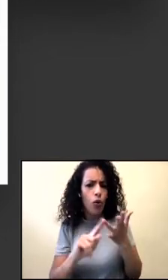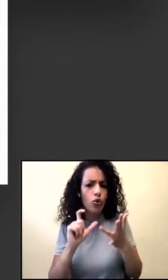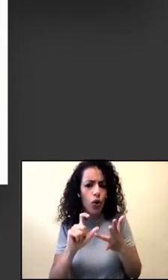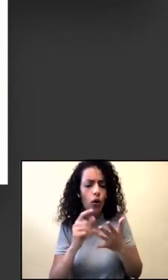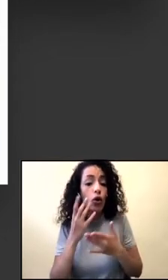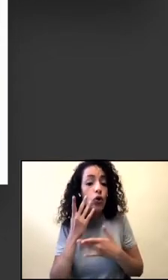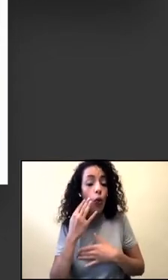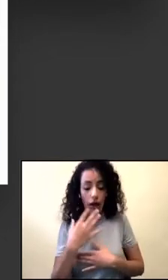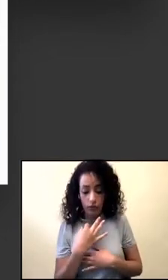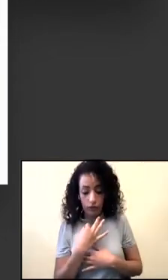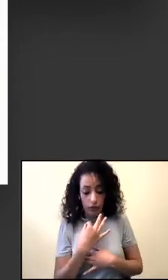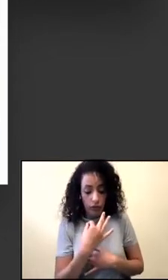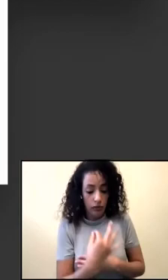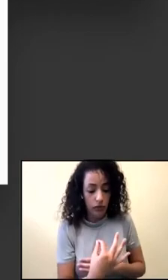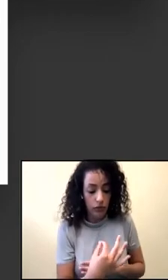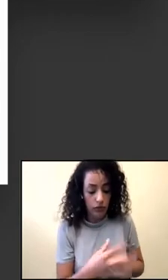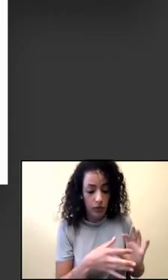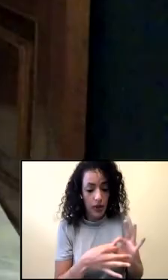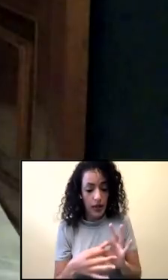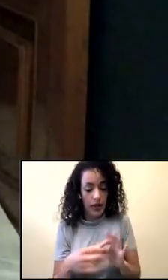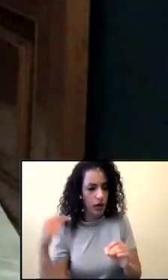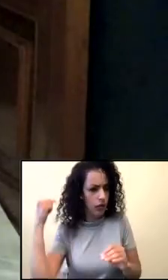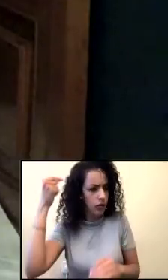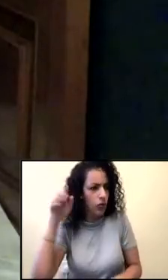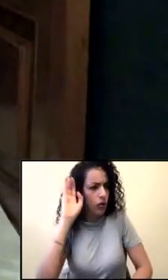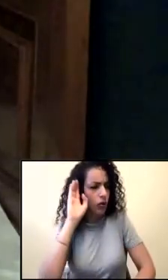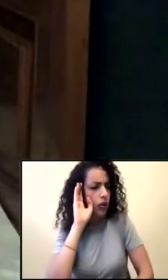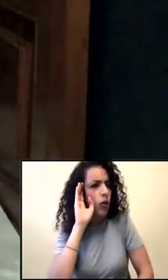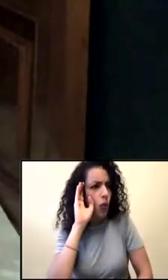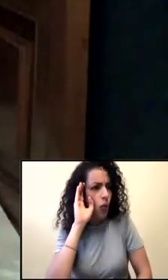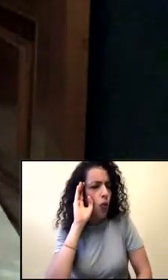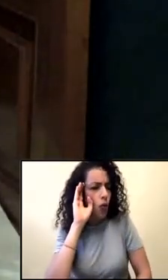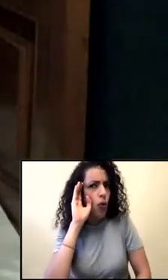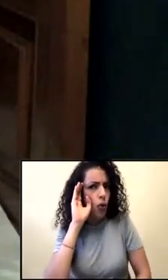the link to the podcast and I listened to it, I thought of last year when COVID hit India.